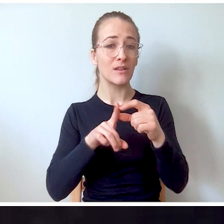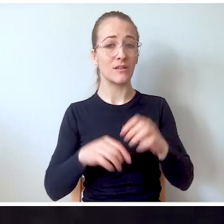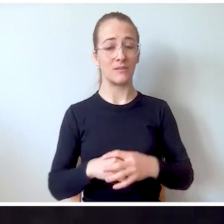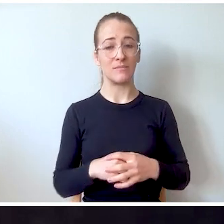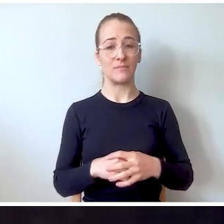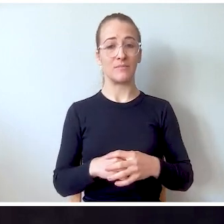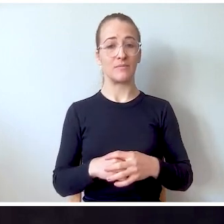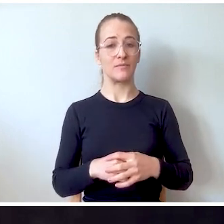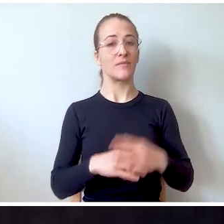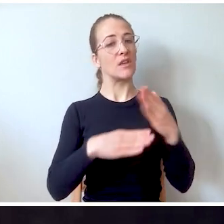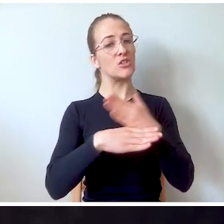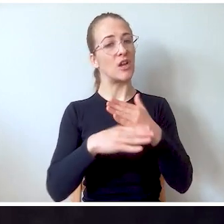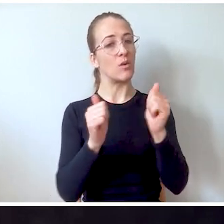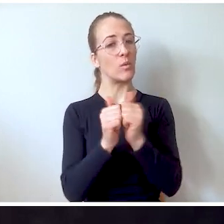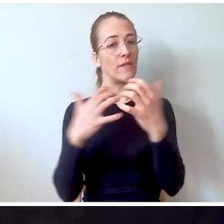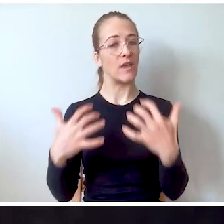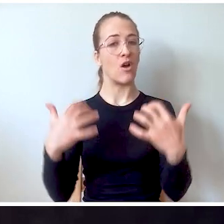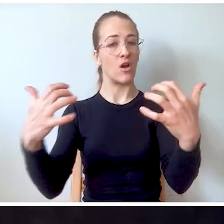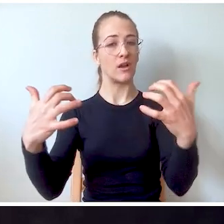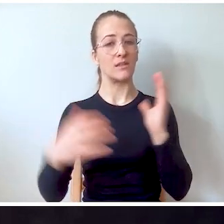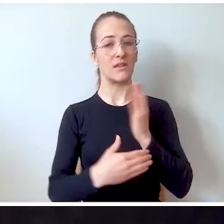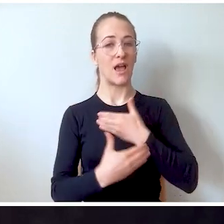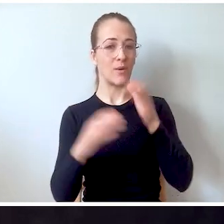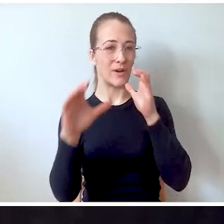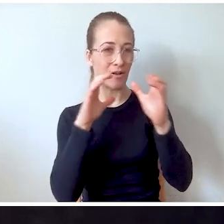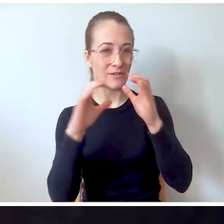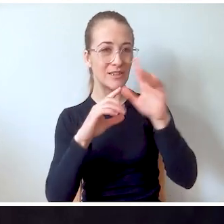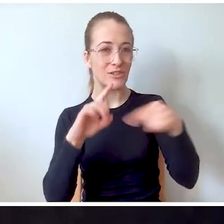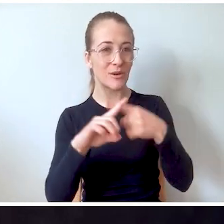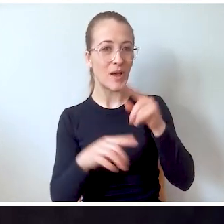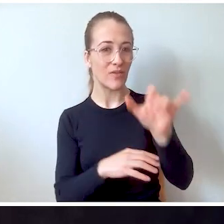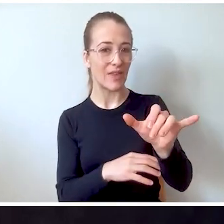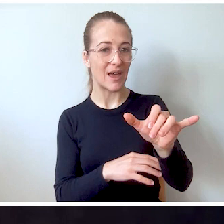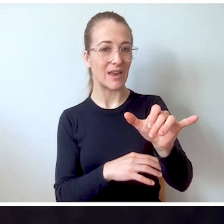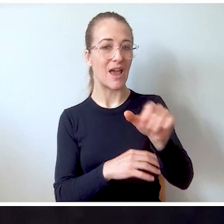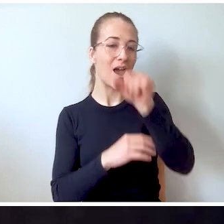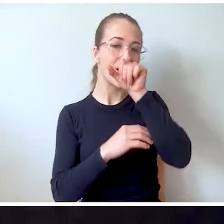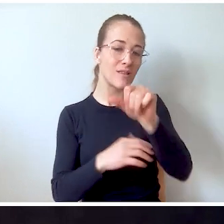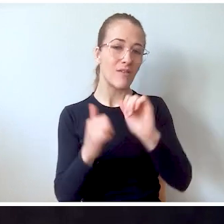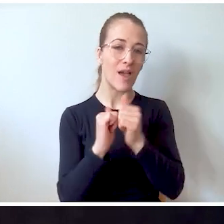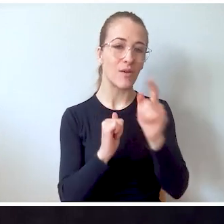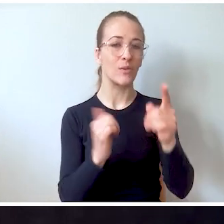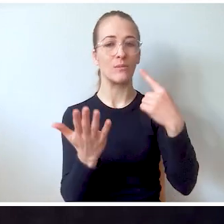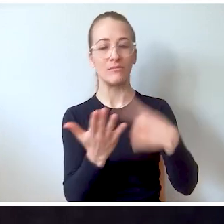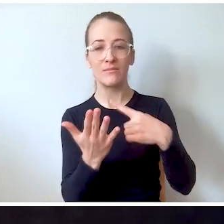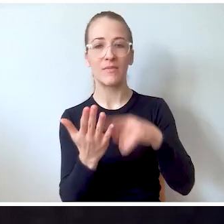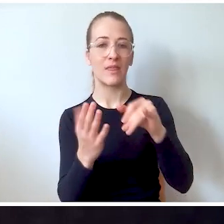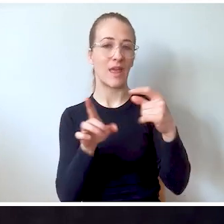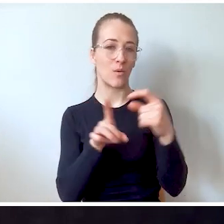So share with our audience our conversation about that. I loved the way that you talked about the word,